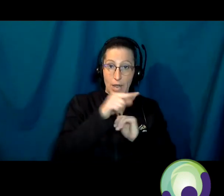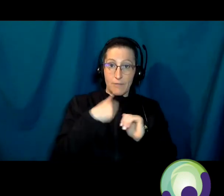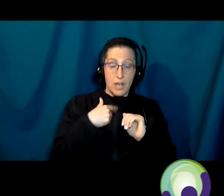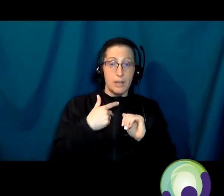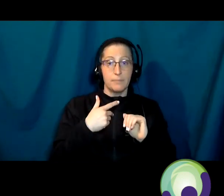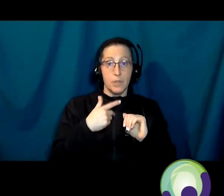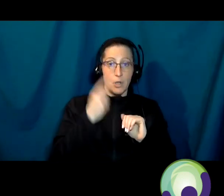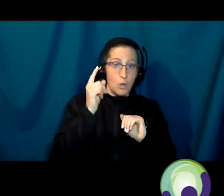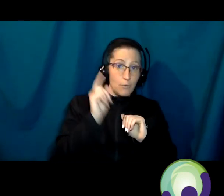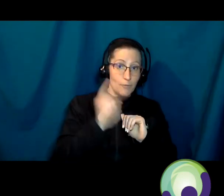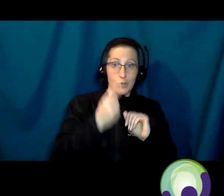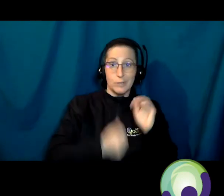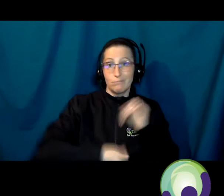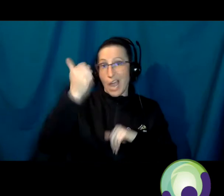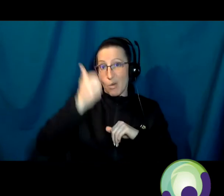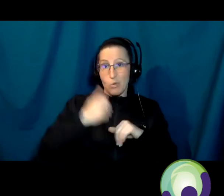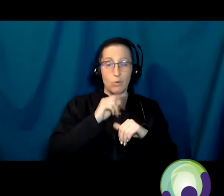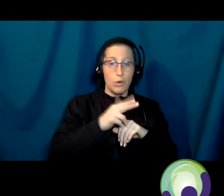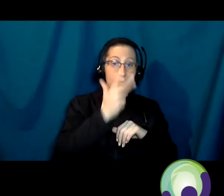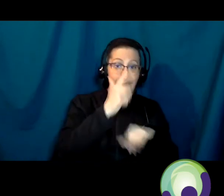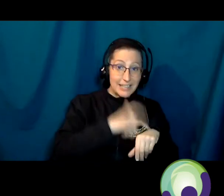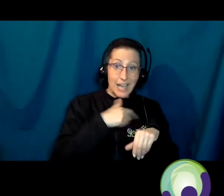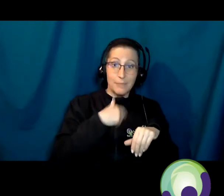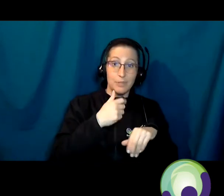or one strike, you're out? Because it sounds like a lot of it is around safety.